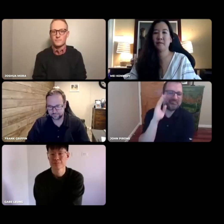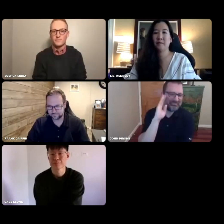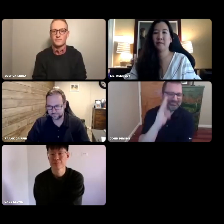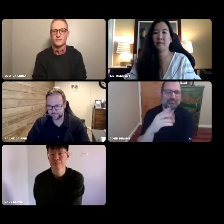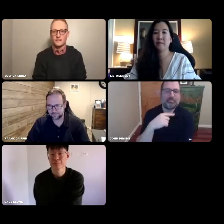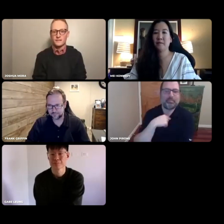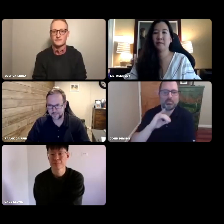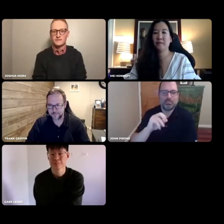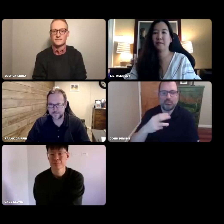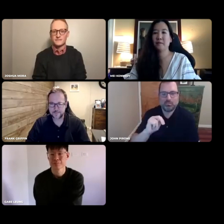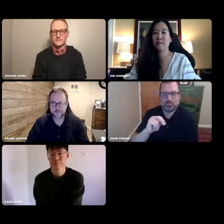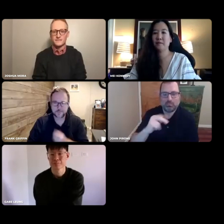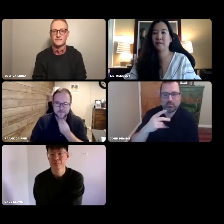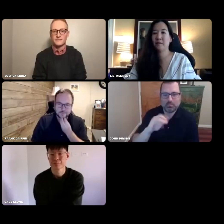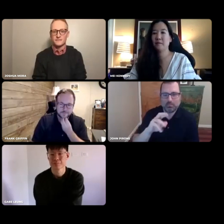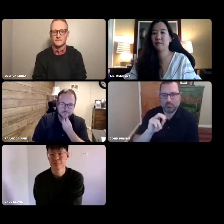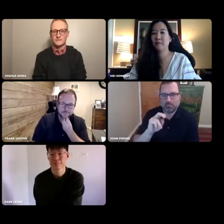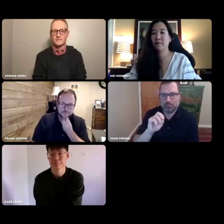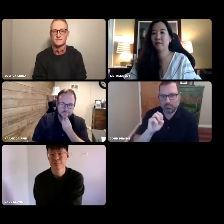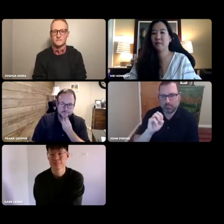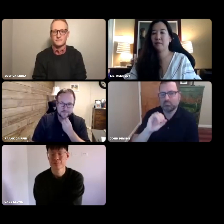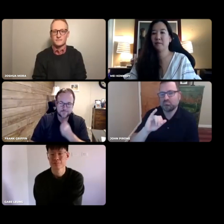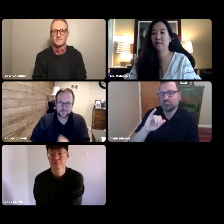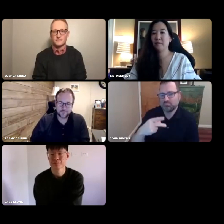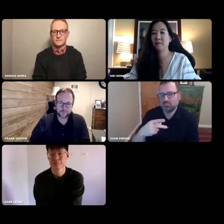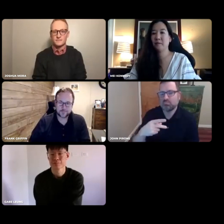Hello.